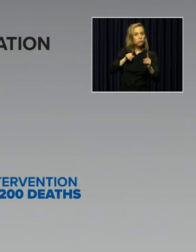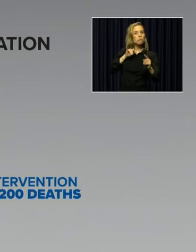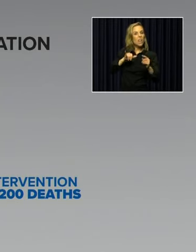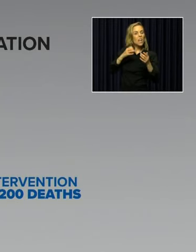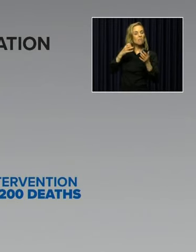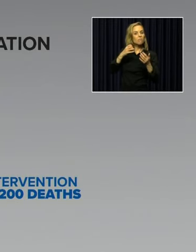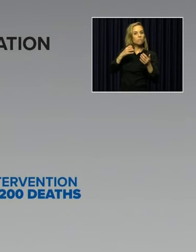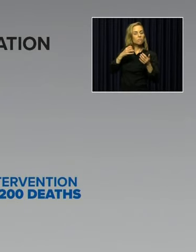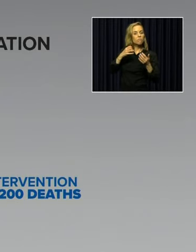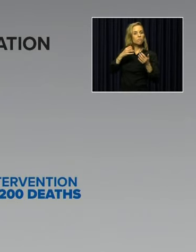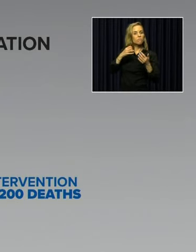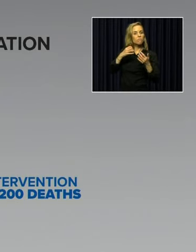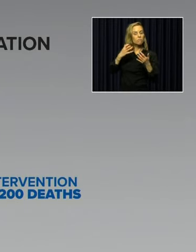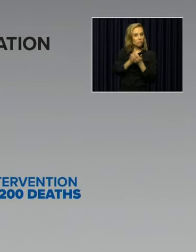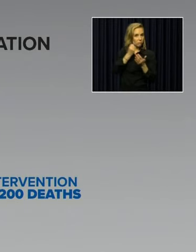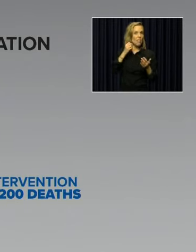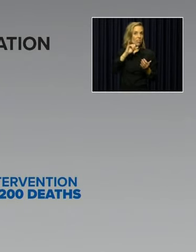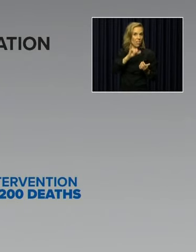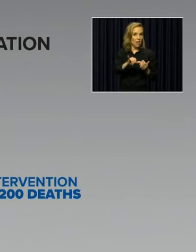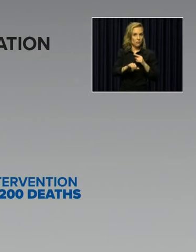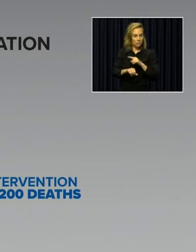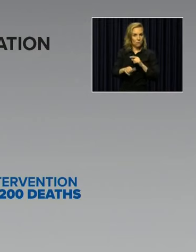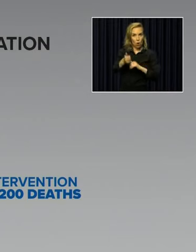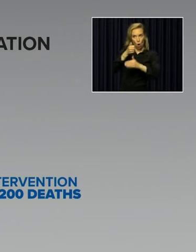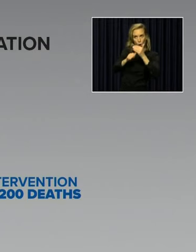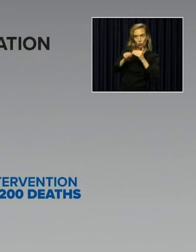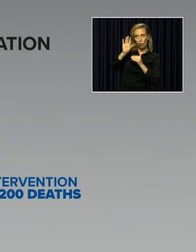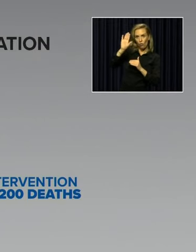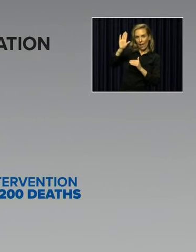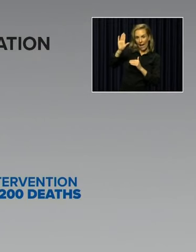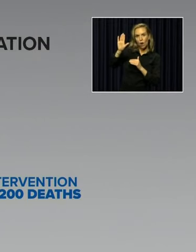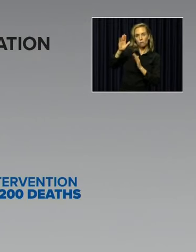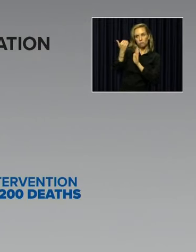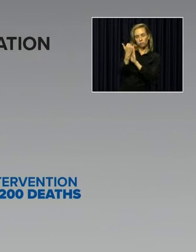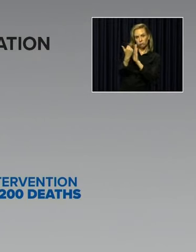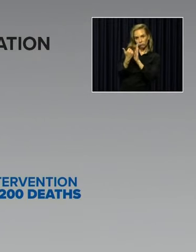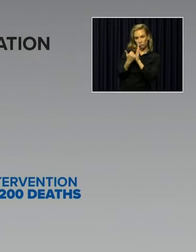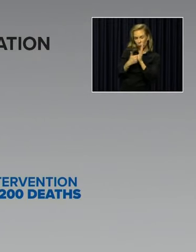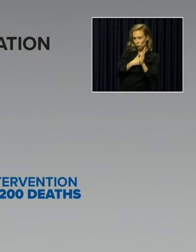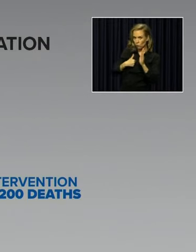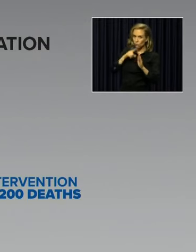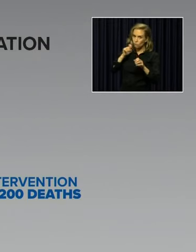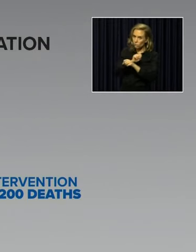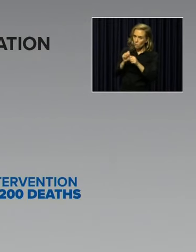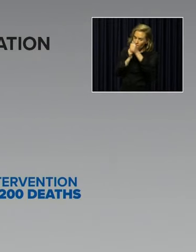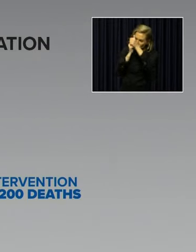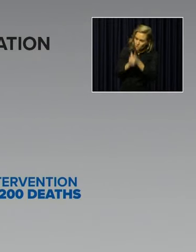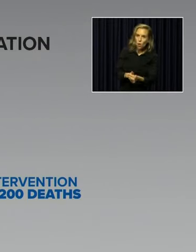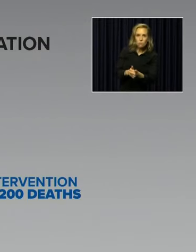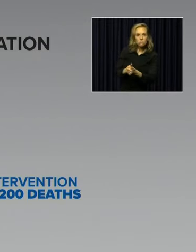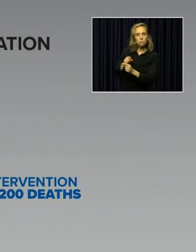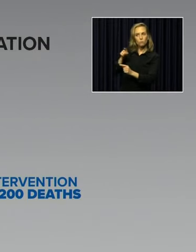MODELING. AND WHAT IT SHOWS HERE IS THE DIFFERENCE, NOT JUST IN NO ACTION BECAUSE WE'VE ALREADY